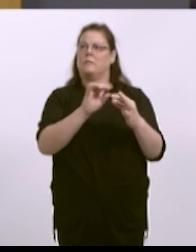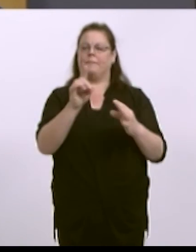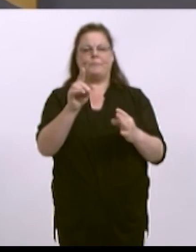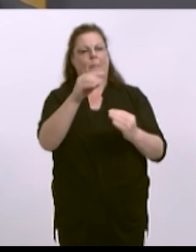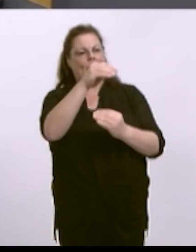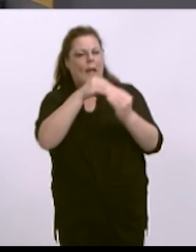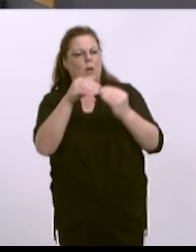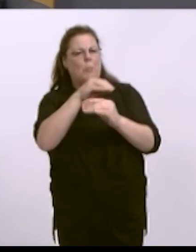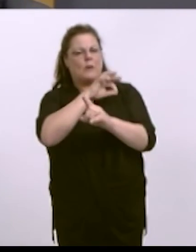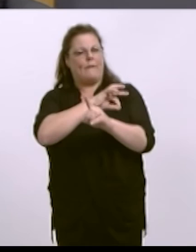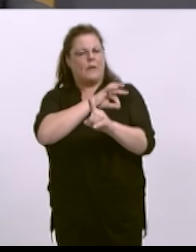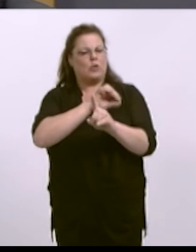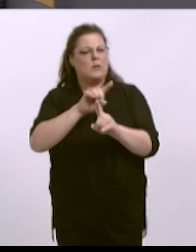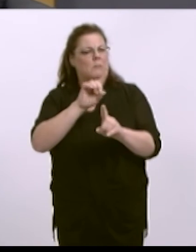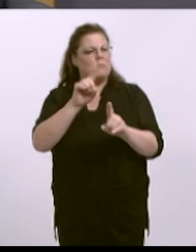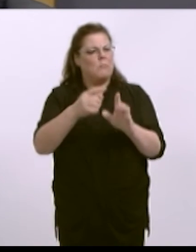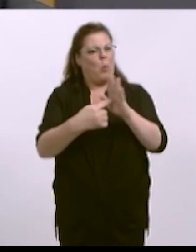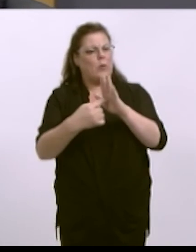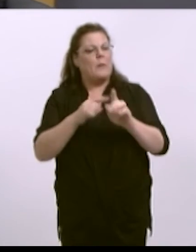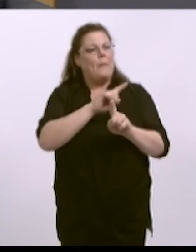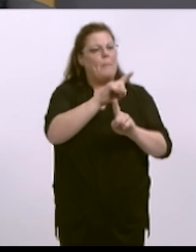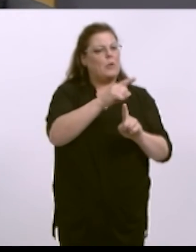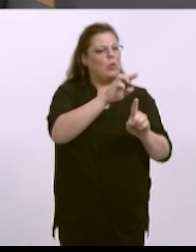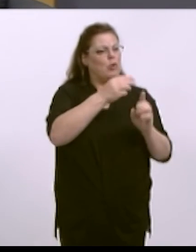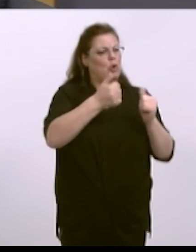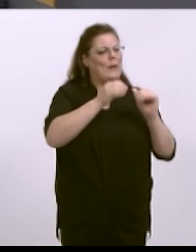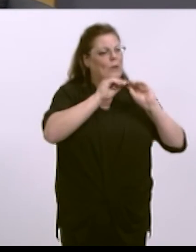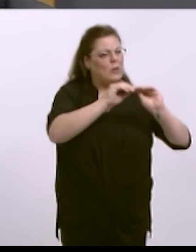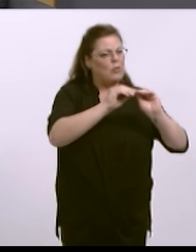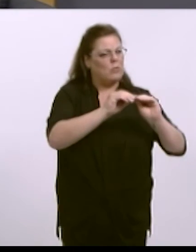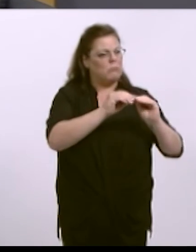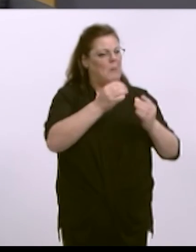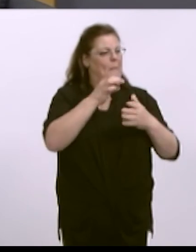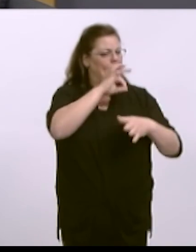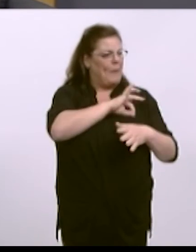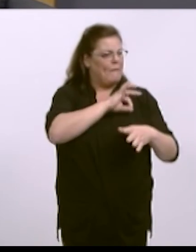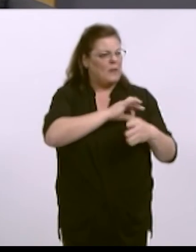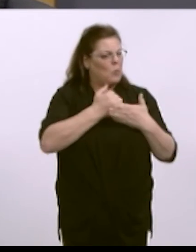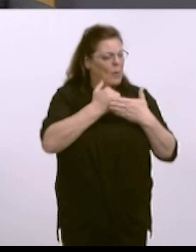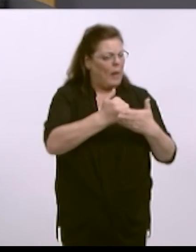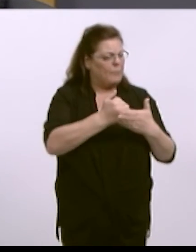is a good in itself and benefits all aspects of life. Will Welsh Government work to increase